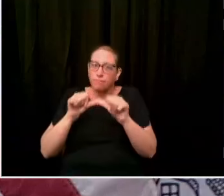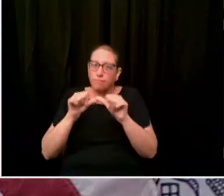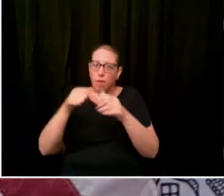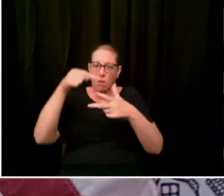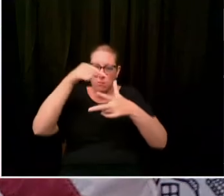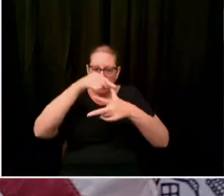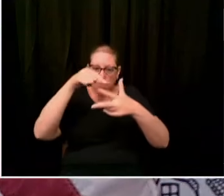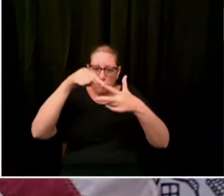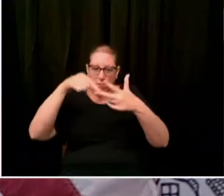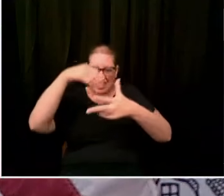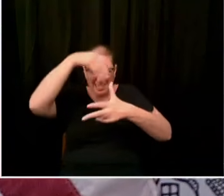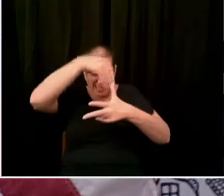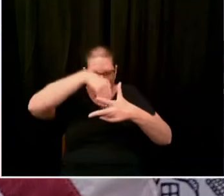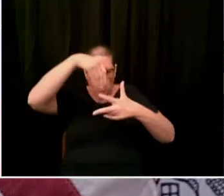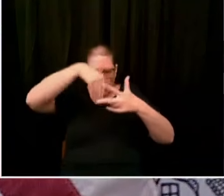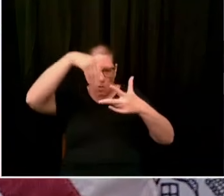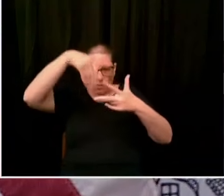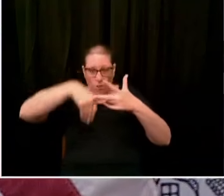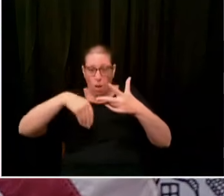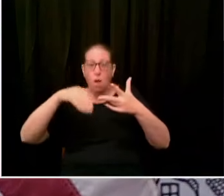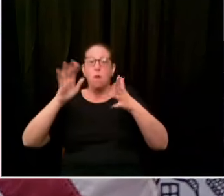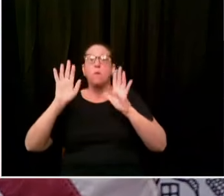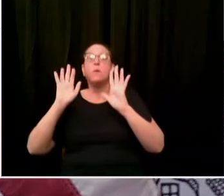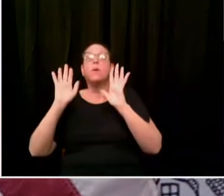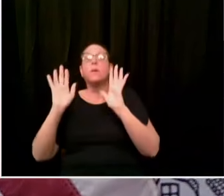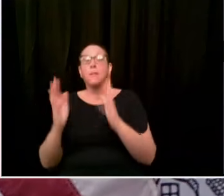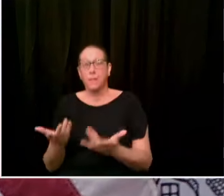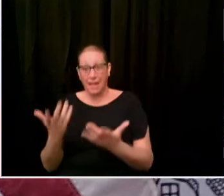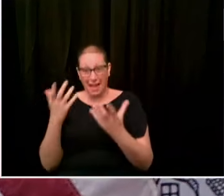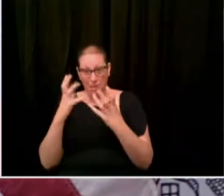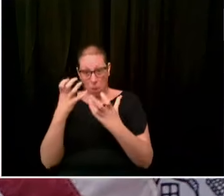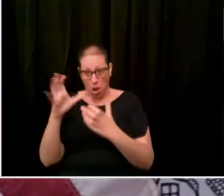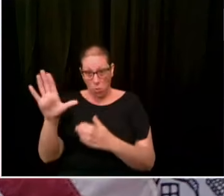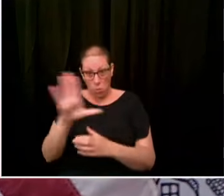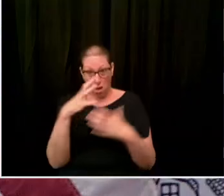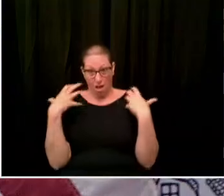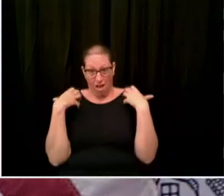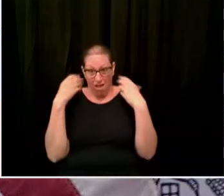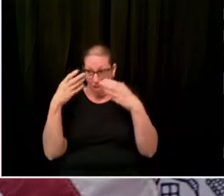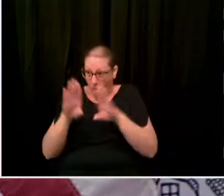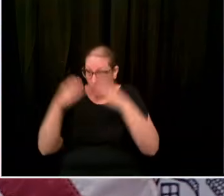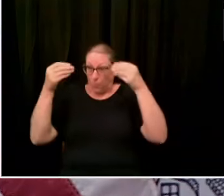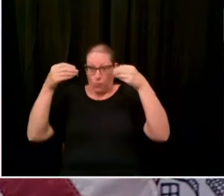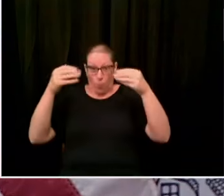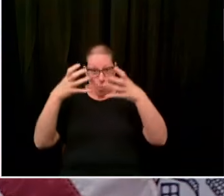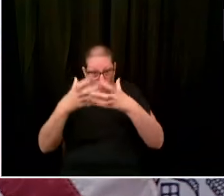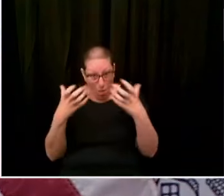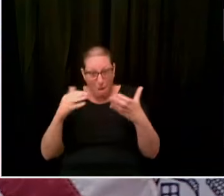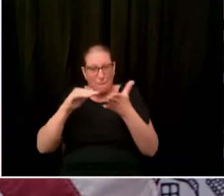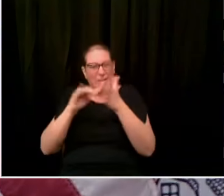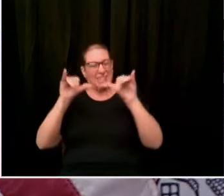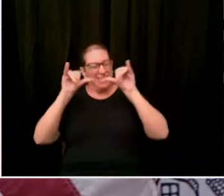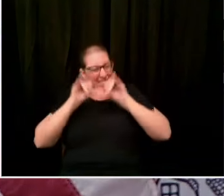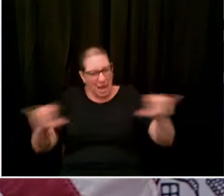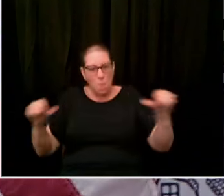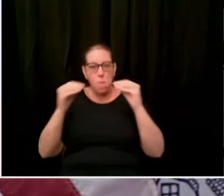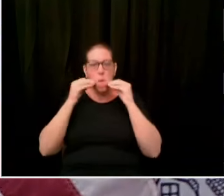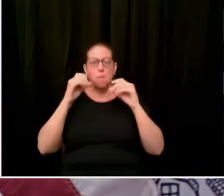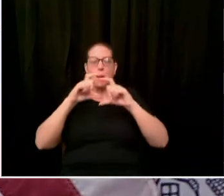MAKING PROGRESS. I'D SAY TO EVERYONE IN EVERY COMMUNITY IF YOU WANT TO OPEN THOSE SMALL SHOPS, KEEP BUCKLING DOWN ON THE SOCIAL